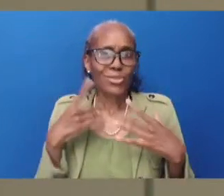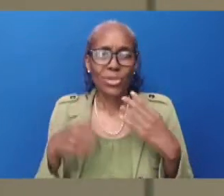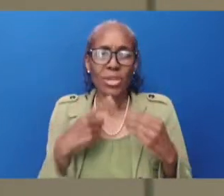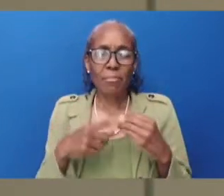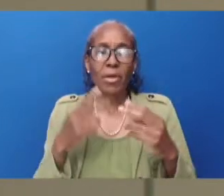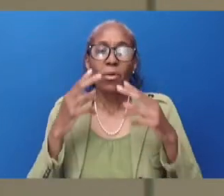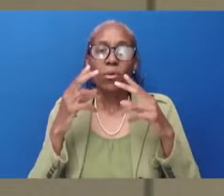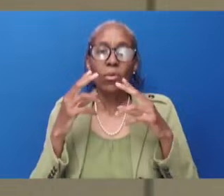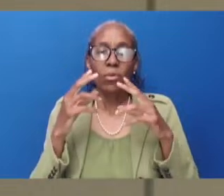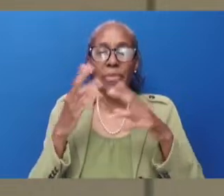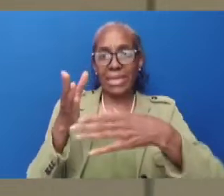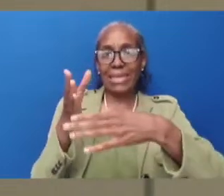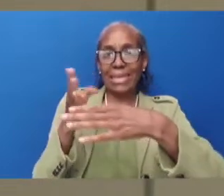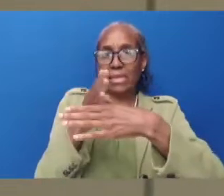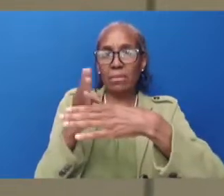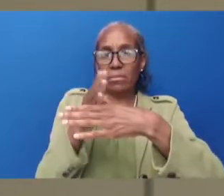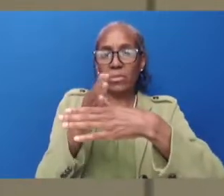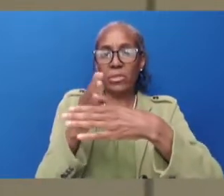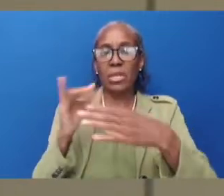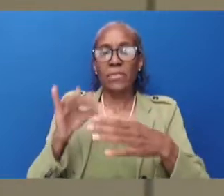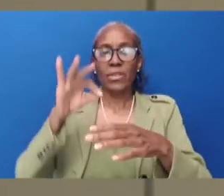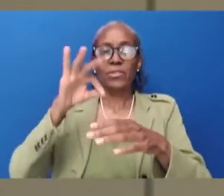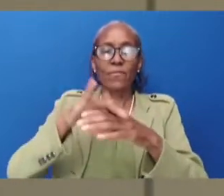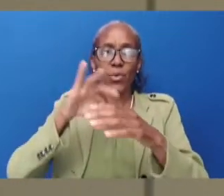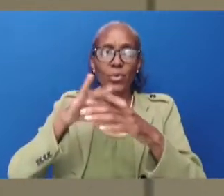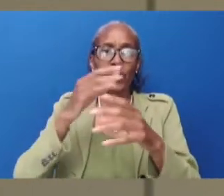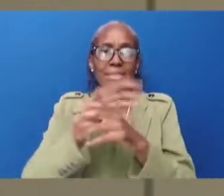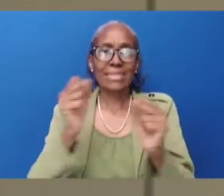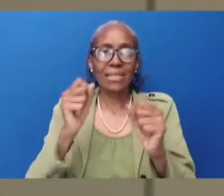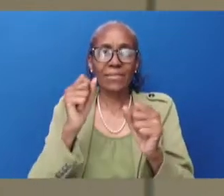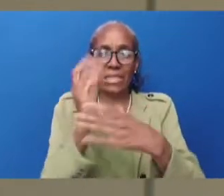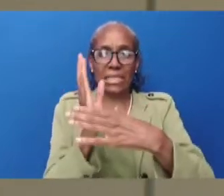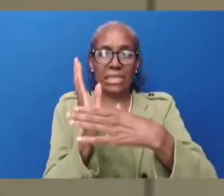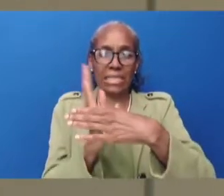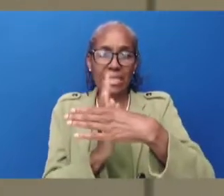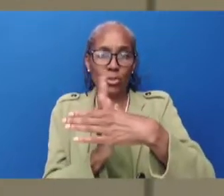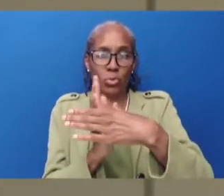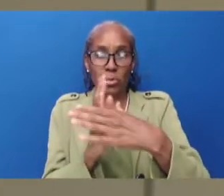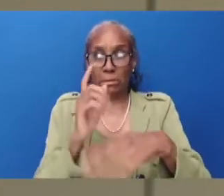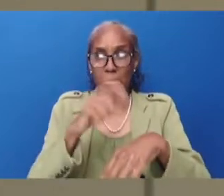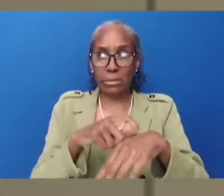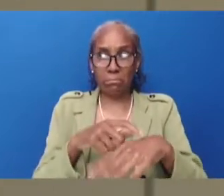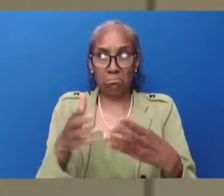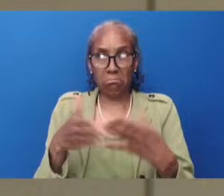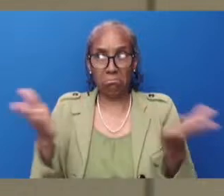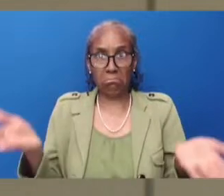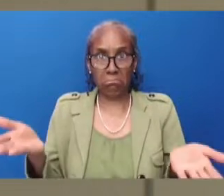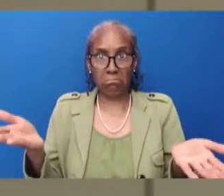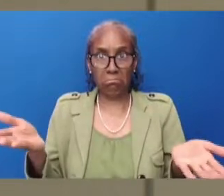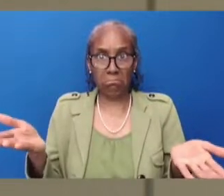MAGISTRATE IN IT AND THERE'S